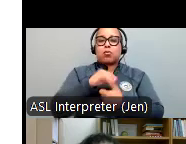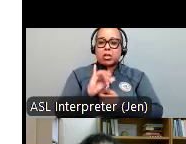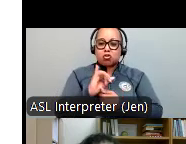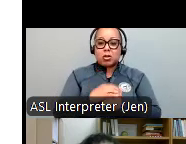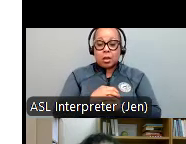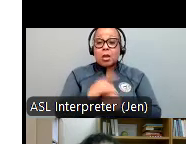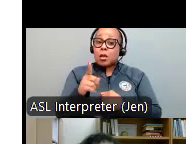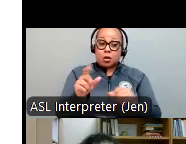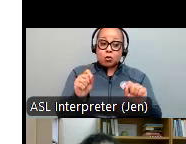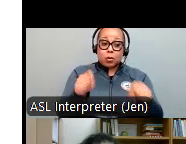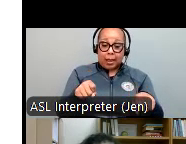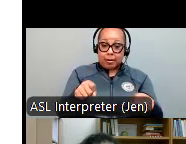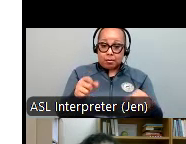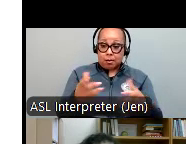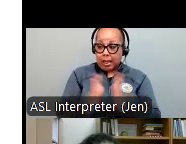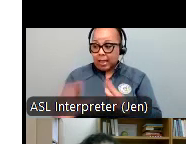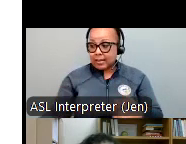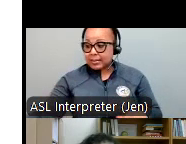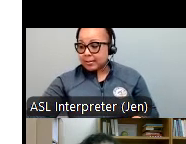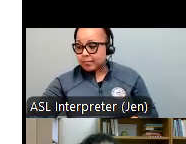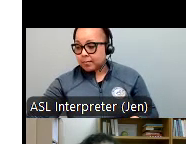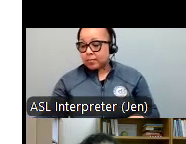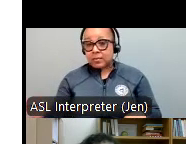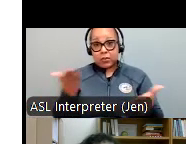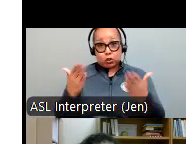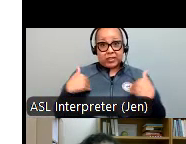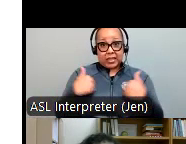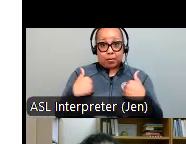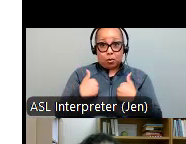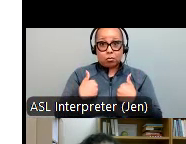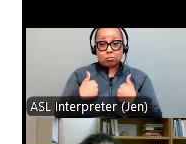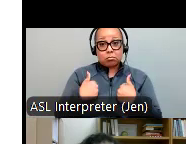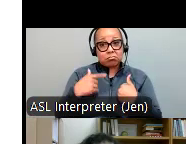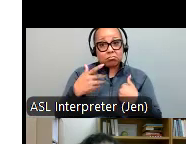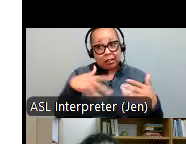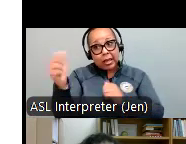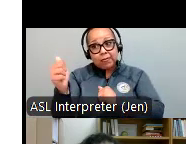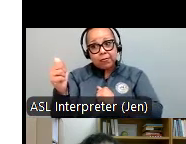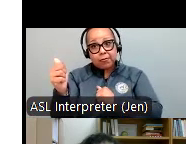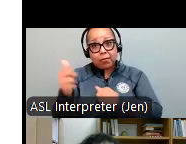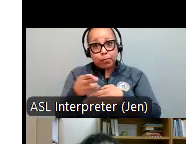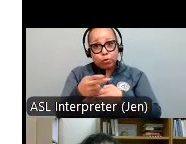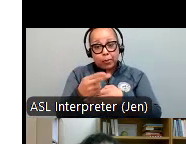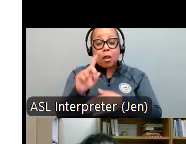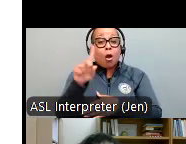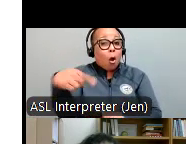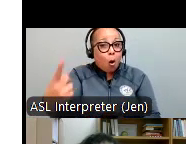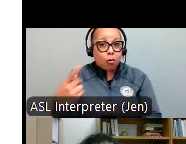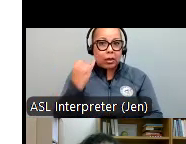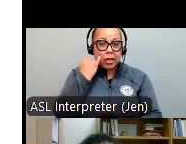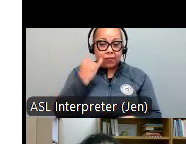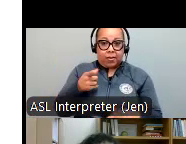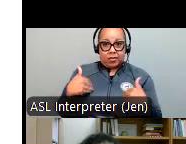You can ask as that a service animal leave the property only if that service animal is out of